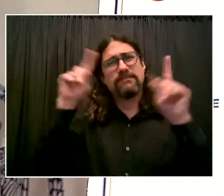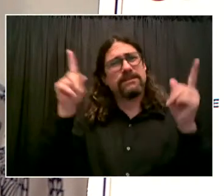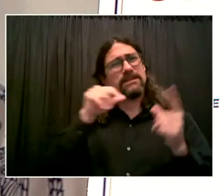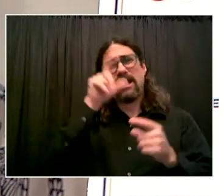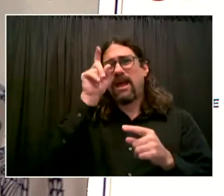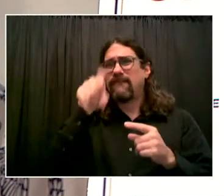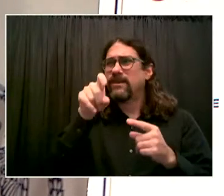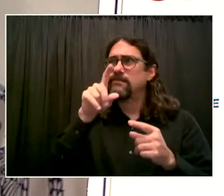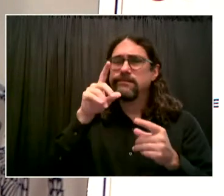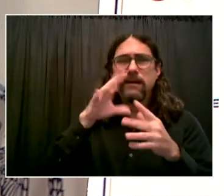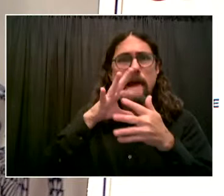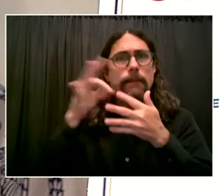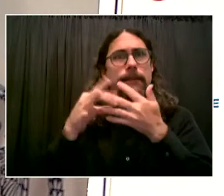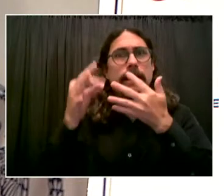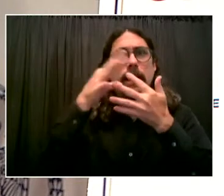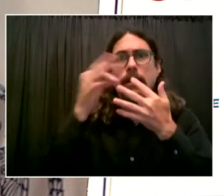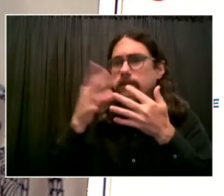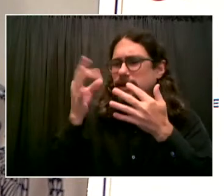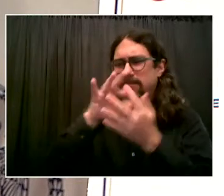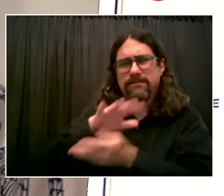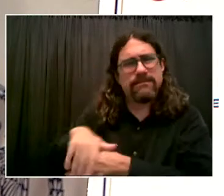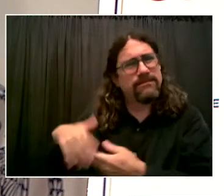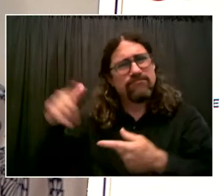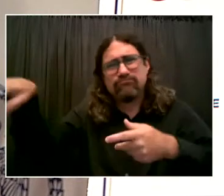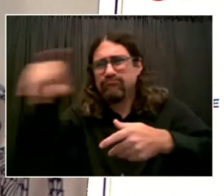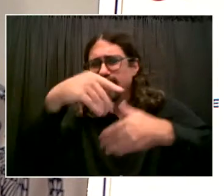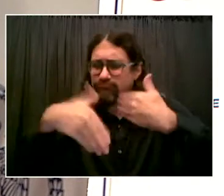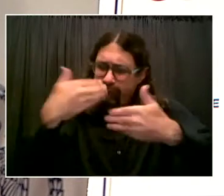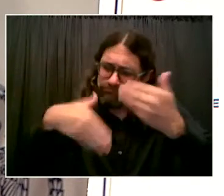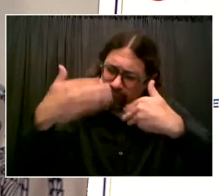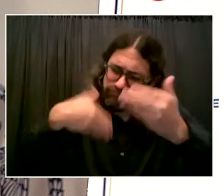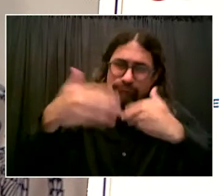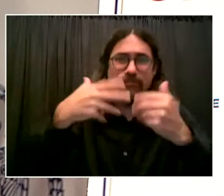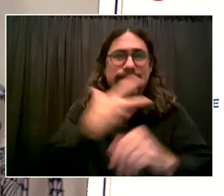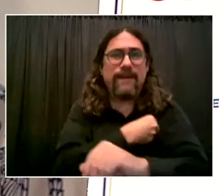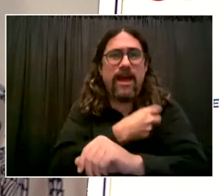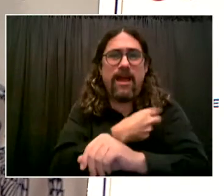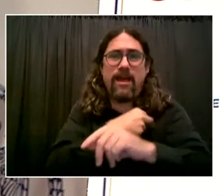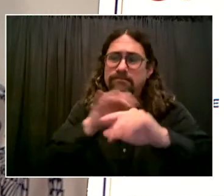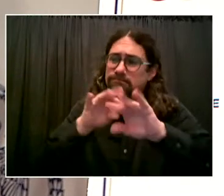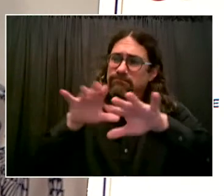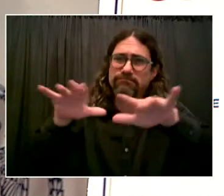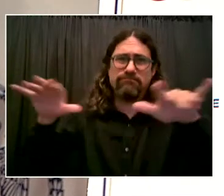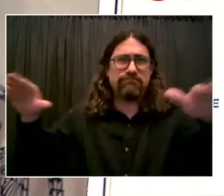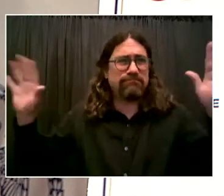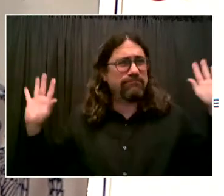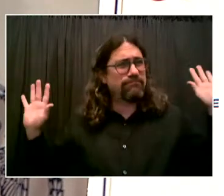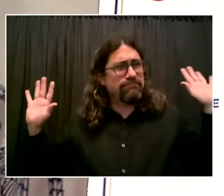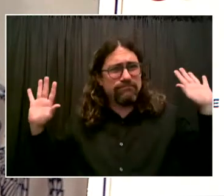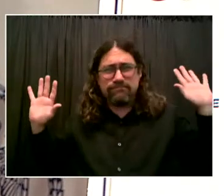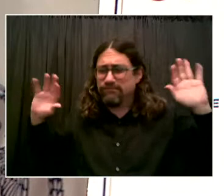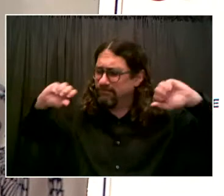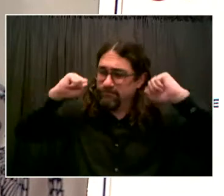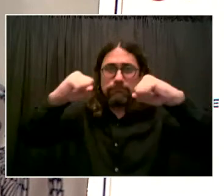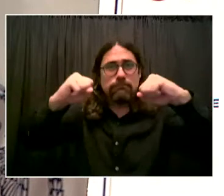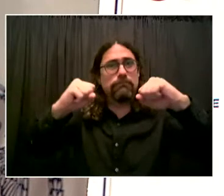PROBLEM. WITH